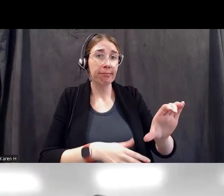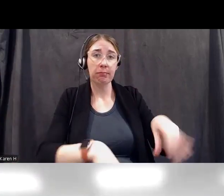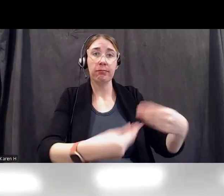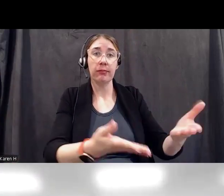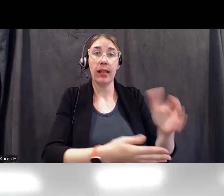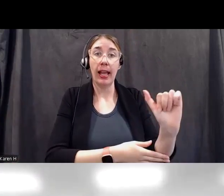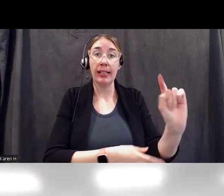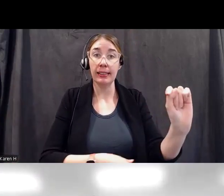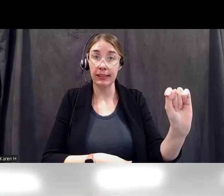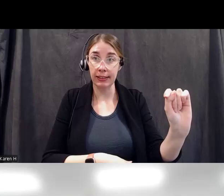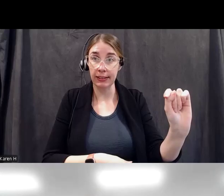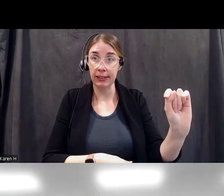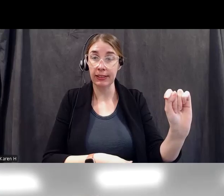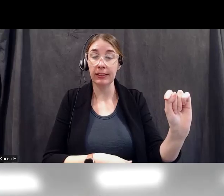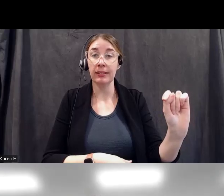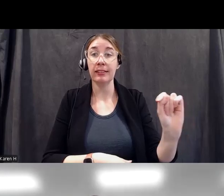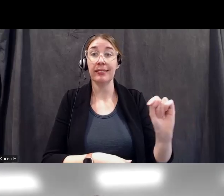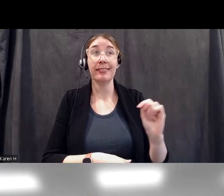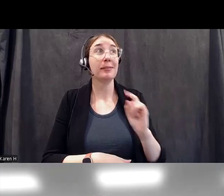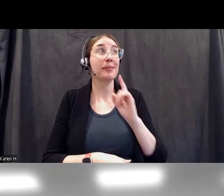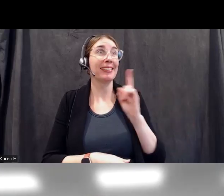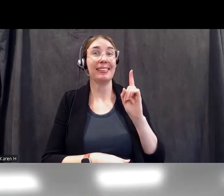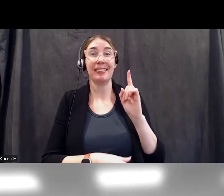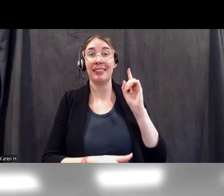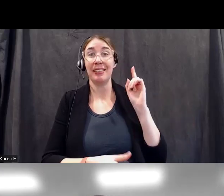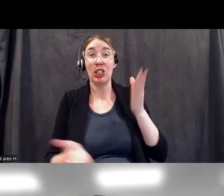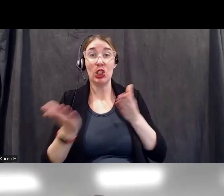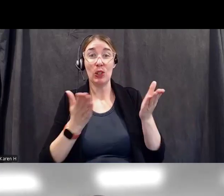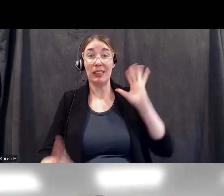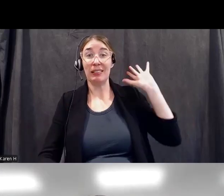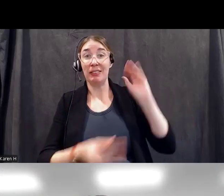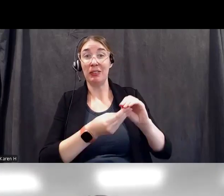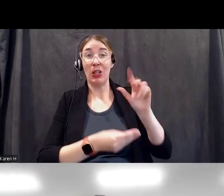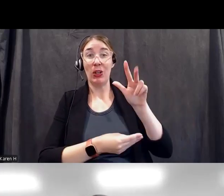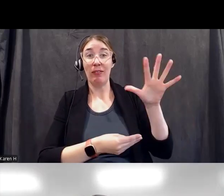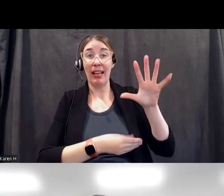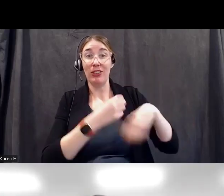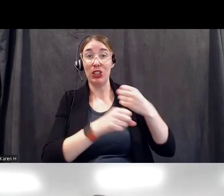We are actually celebrating 35 years of service this year and we'll be celebrating